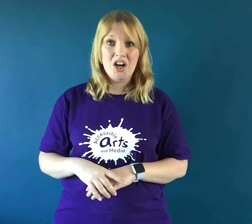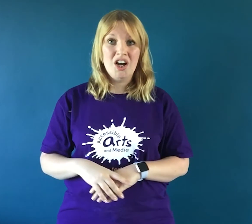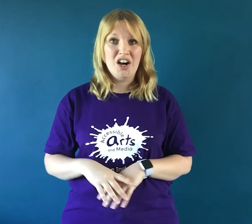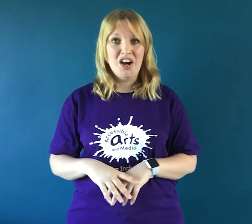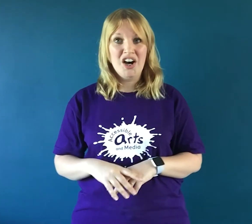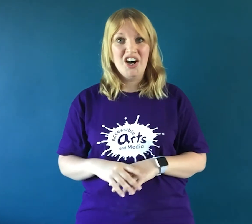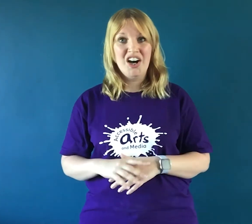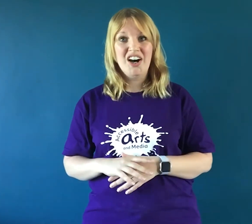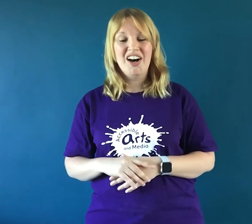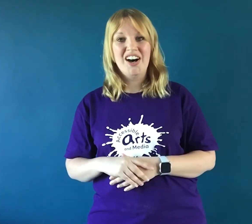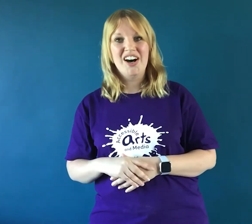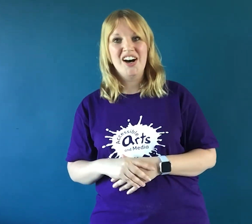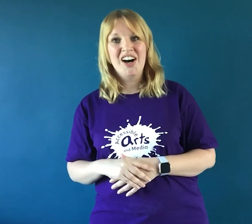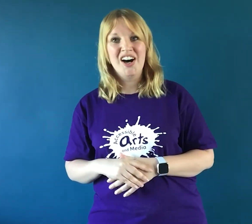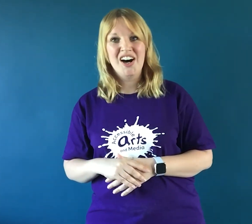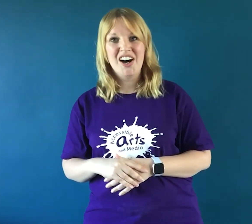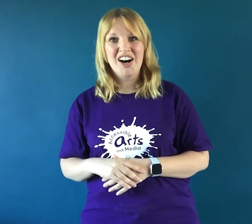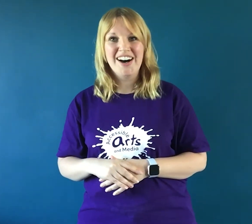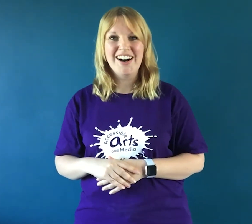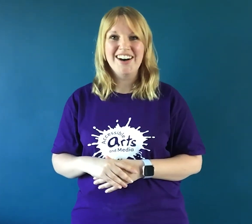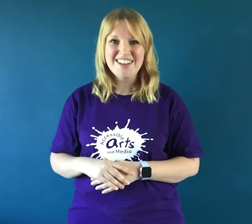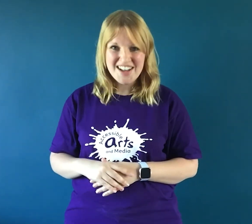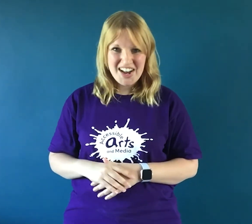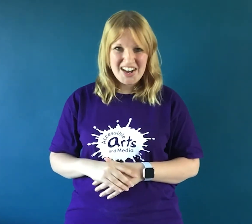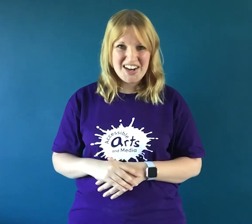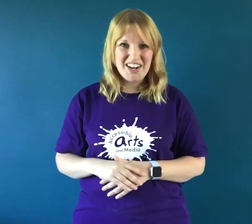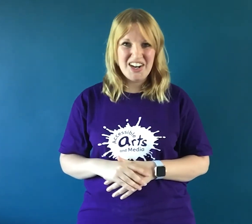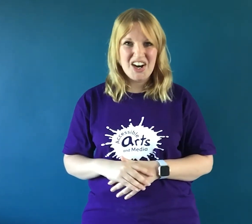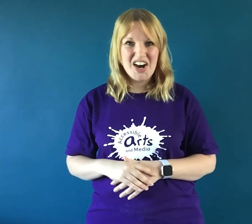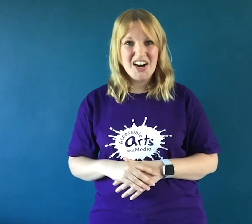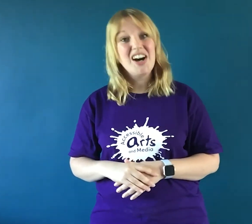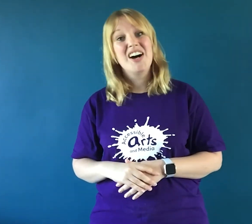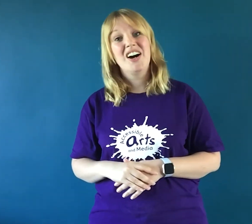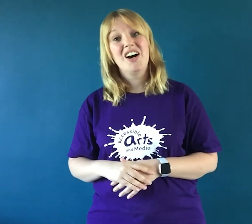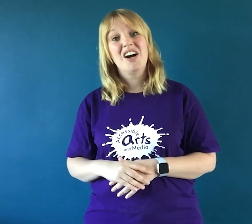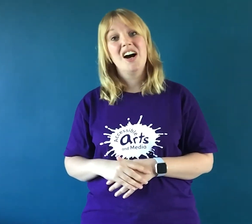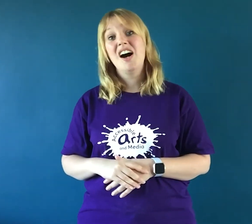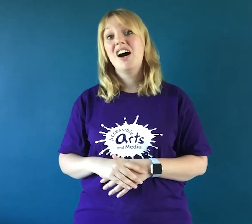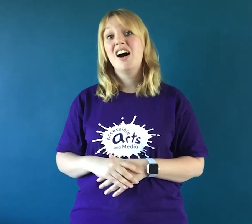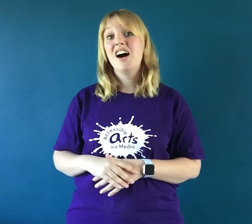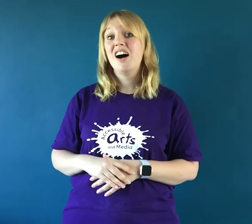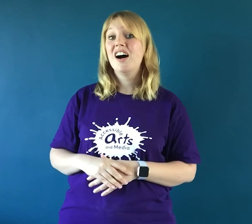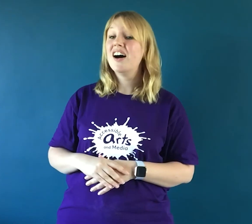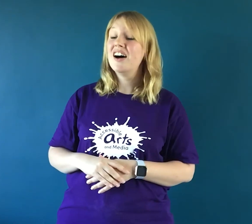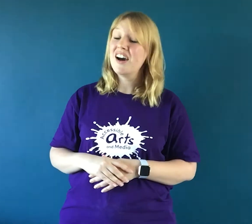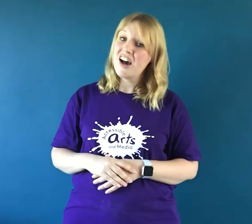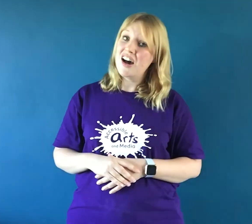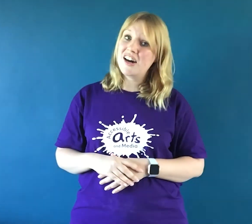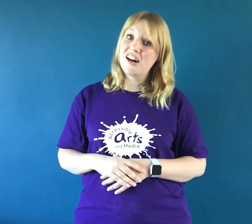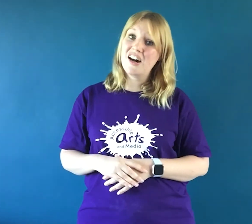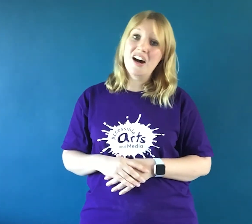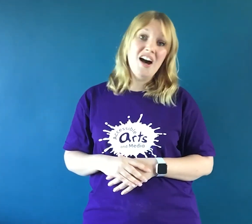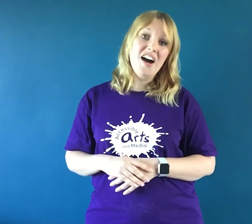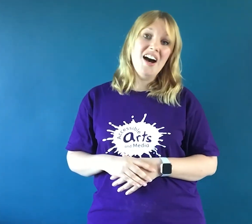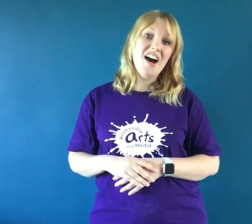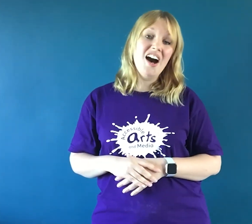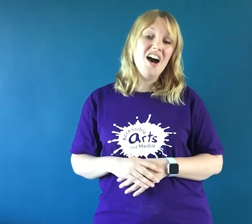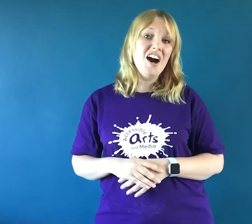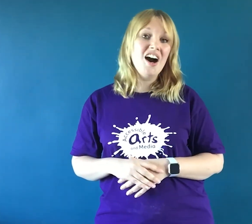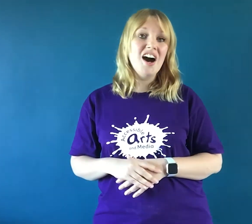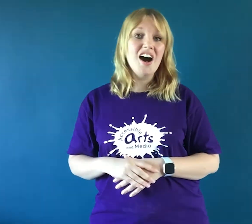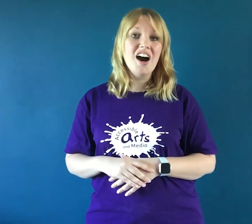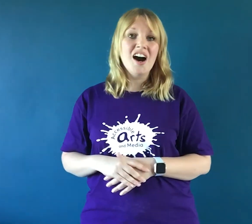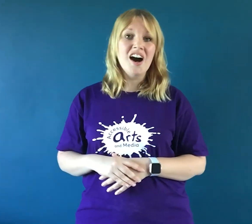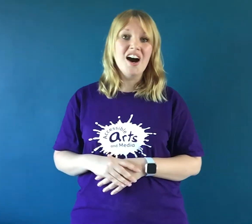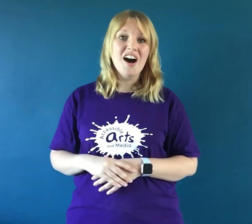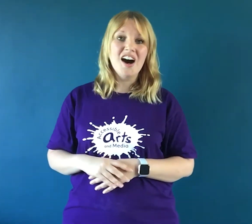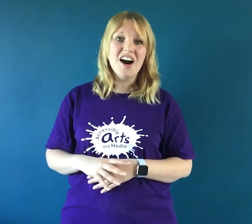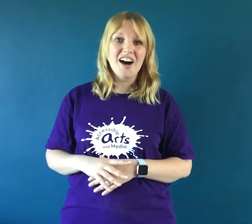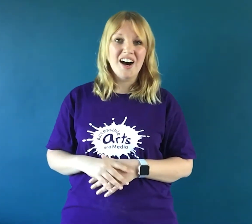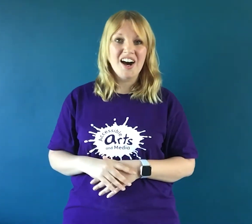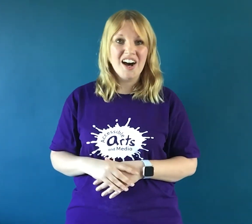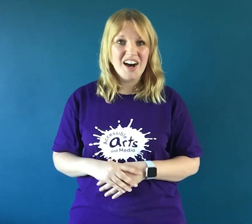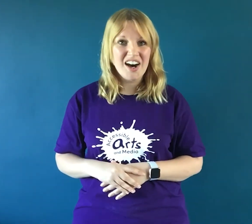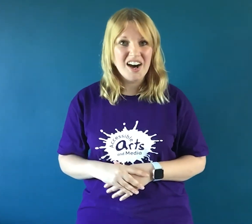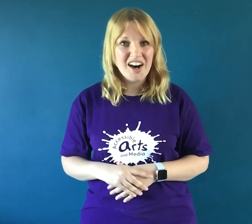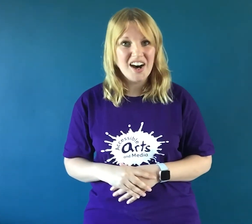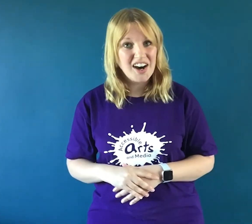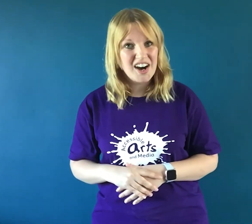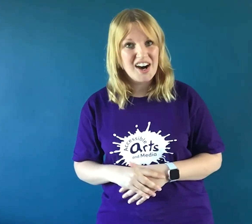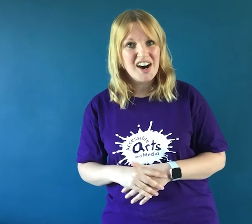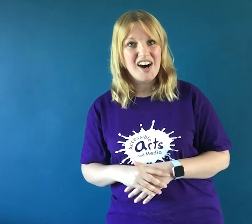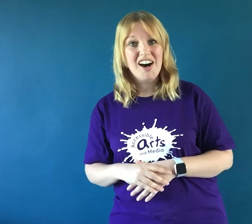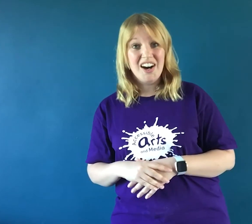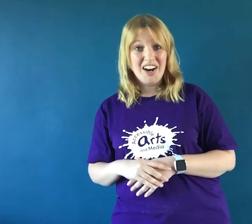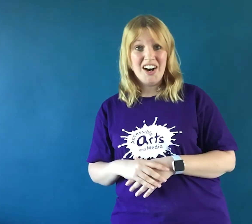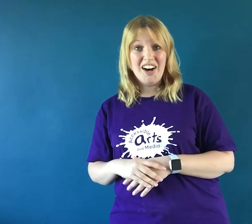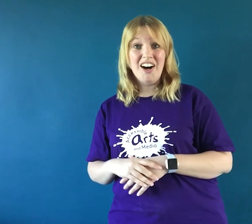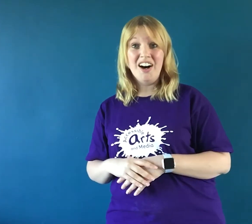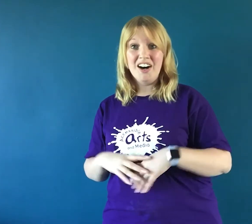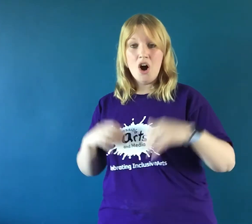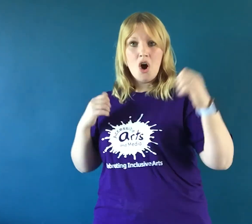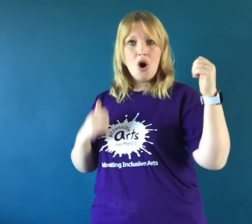Ah ah, ah. Ah, ah, ah. Ah, ah, ah, ah, ah, ah, ah, ah, ah.